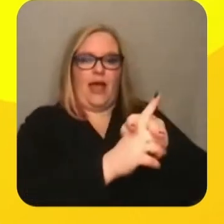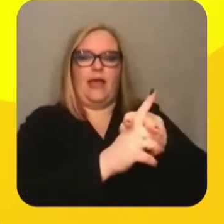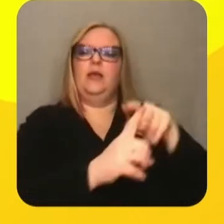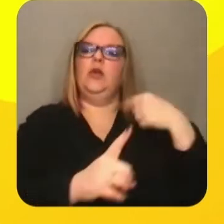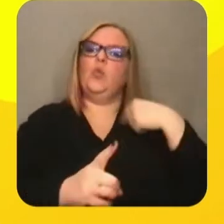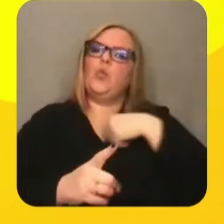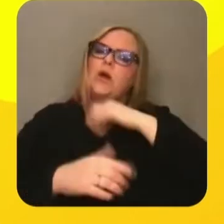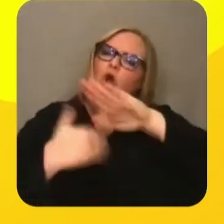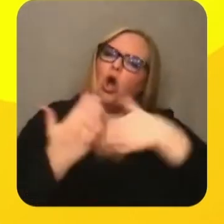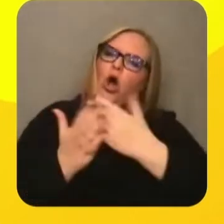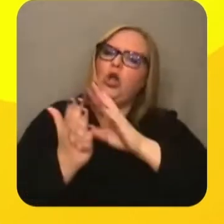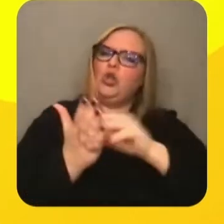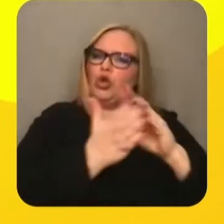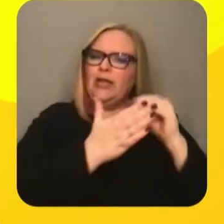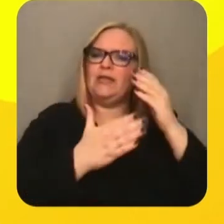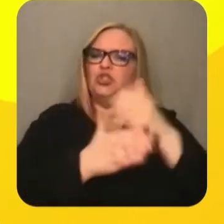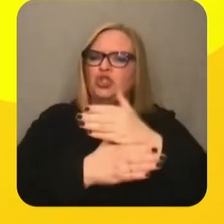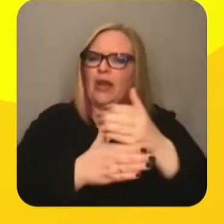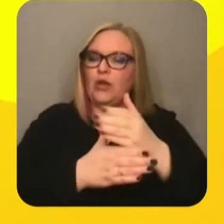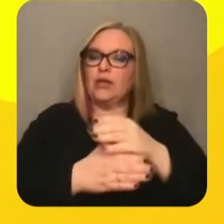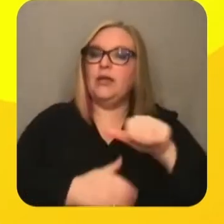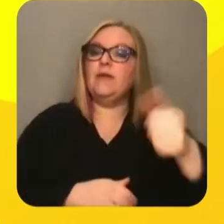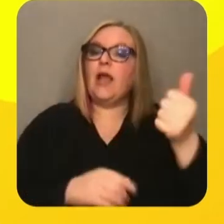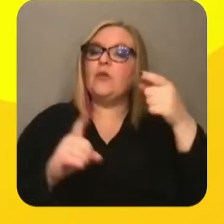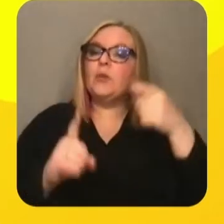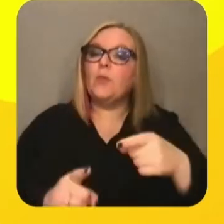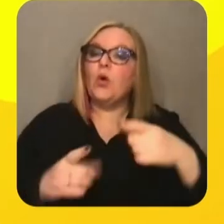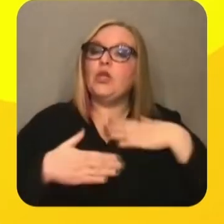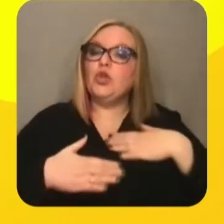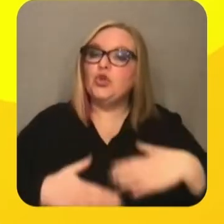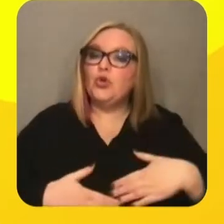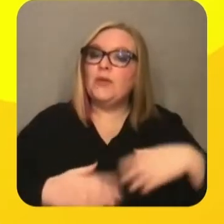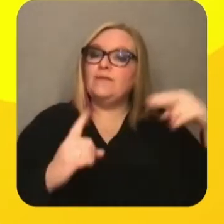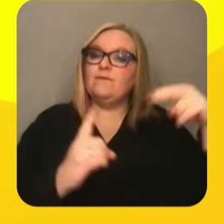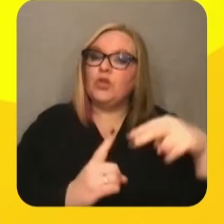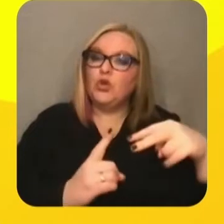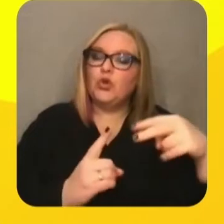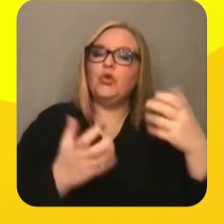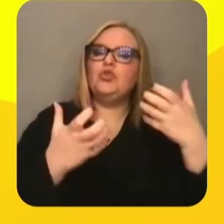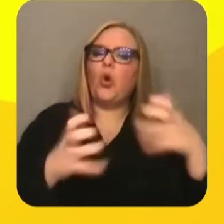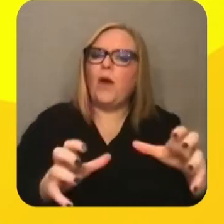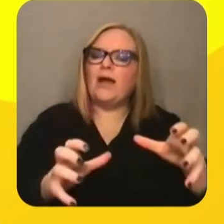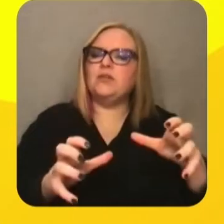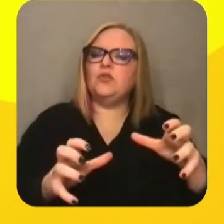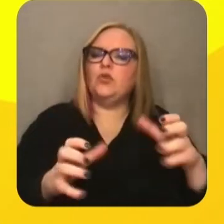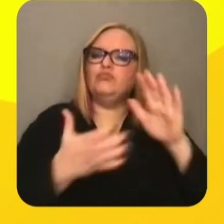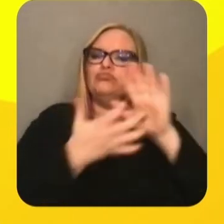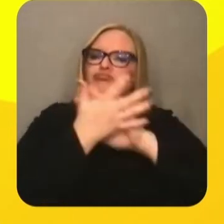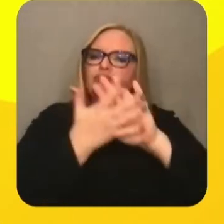And the other side of it, I think is the human side of it to not lose sight of in the data which is as a tech company,